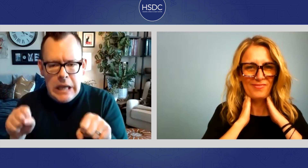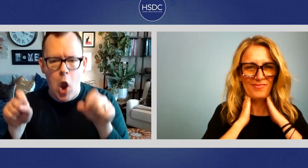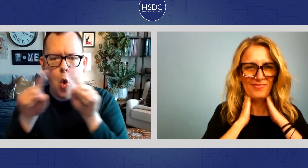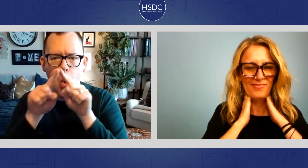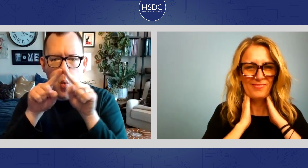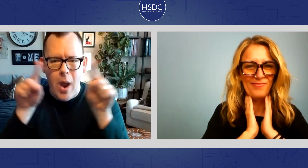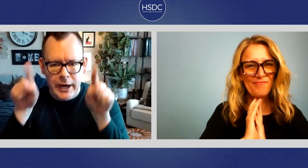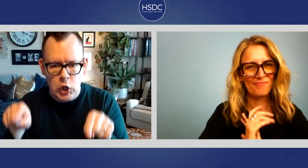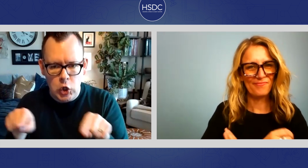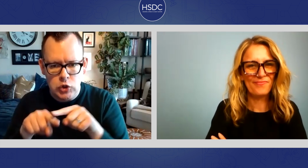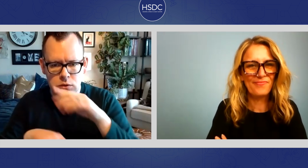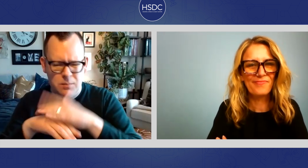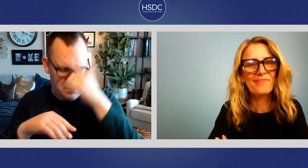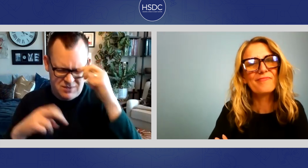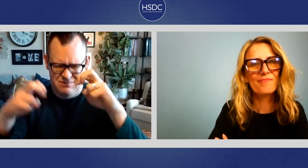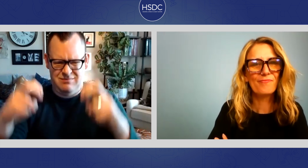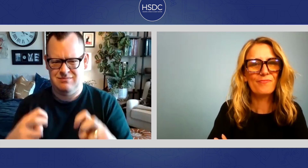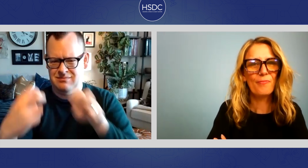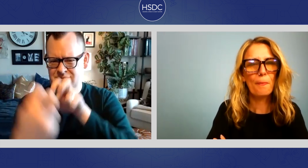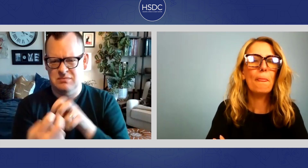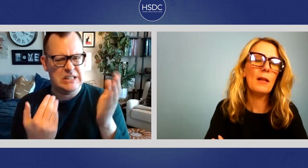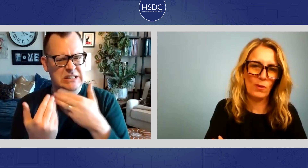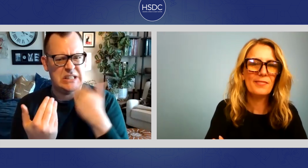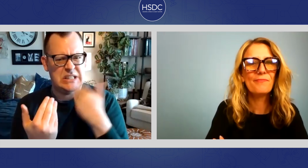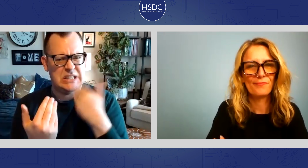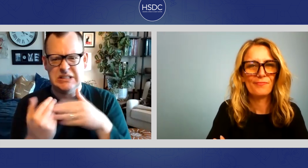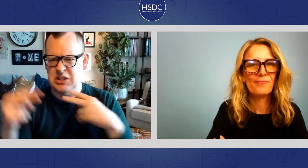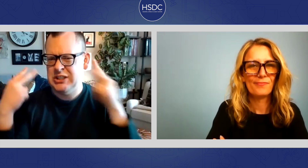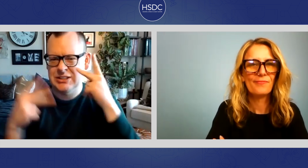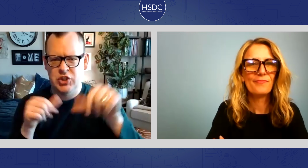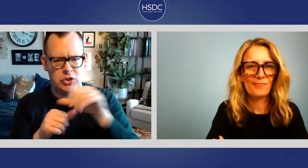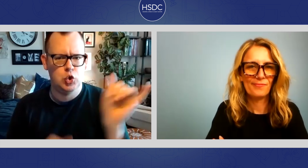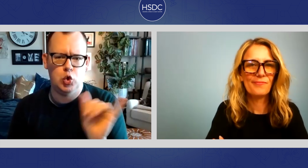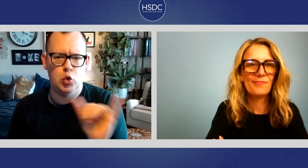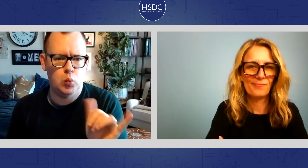have a square table because you are seated across from each other and you can see everyone just fine.